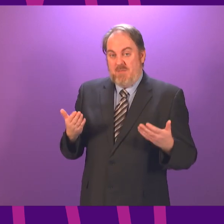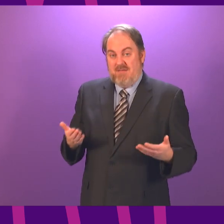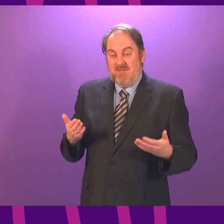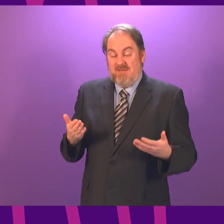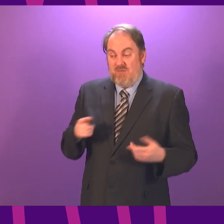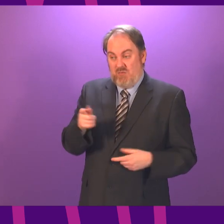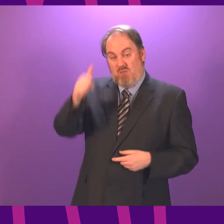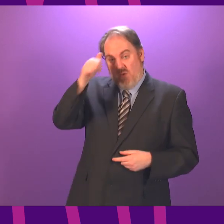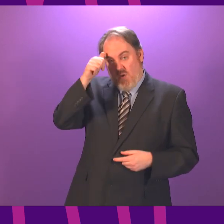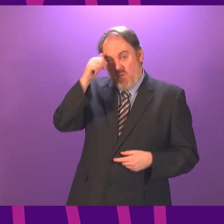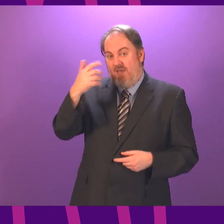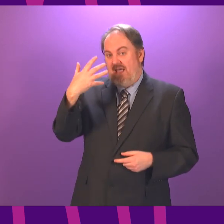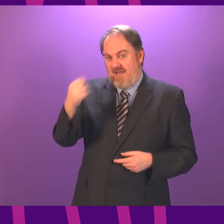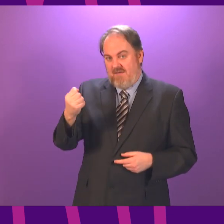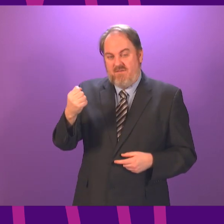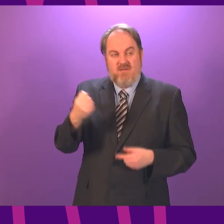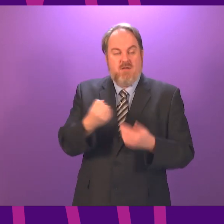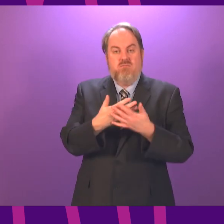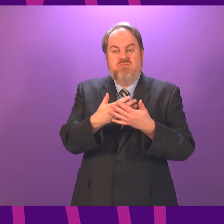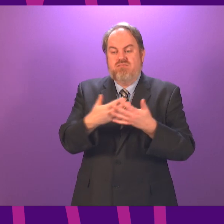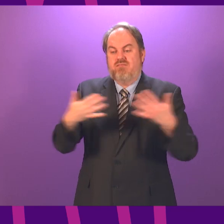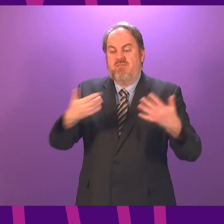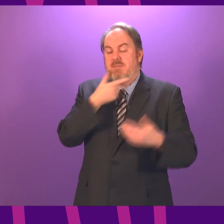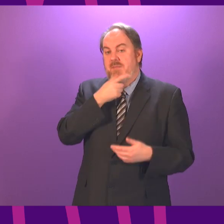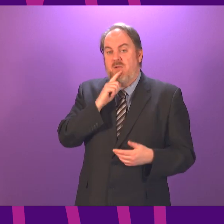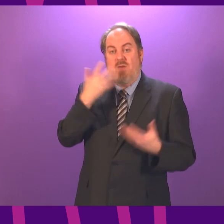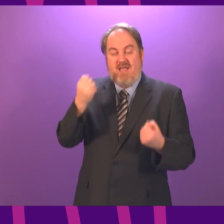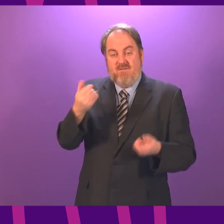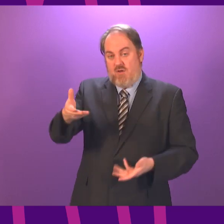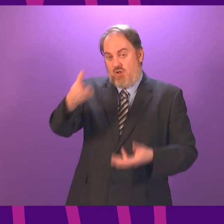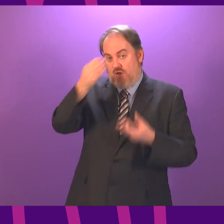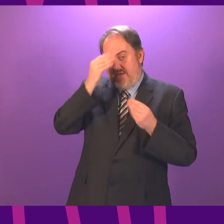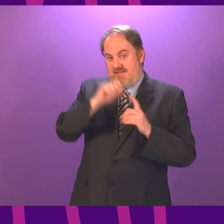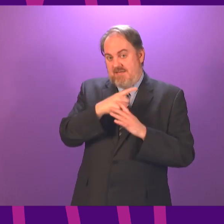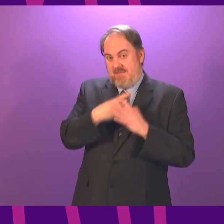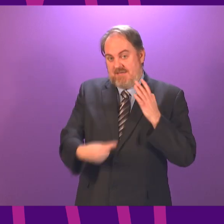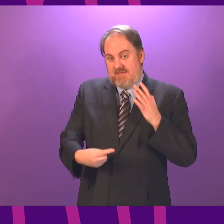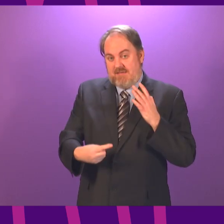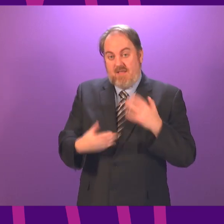are a range of people with learning disabilities who have been clinically judged already as